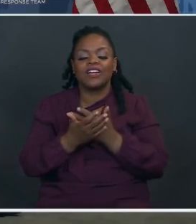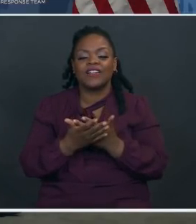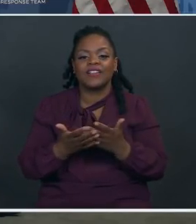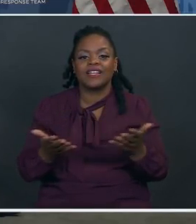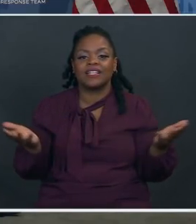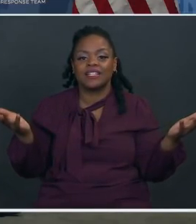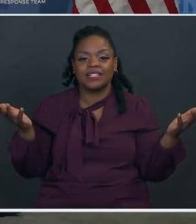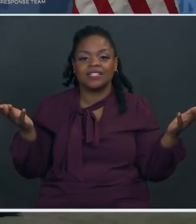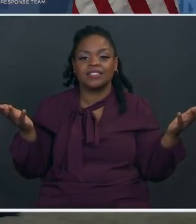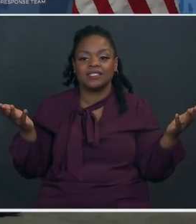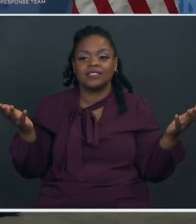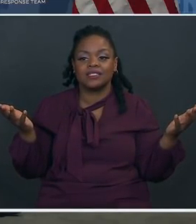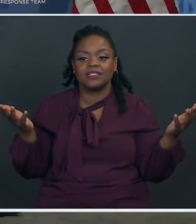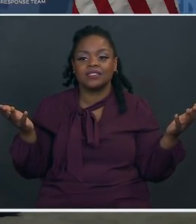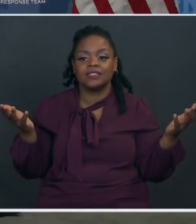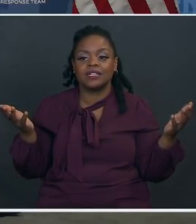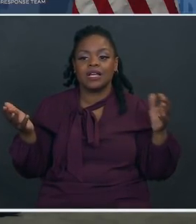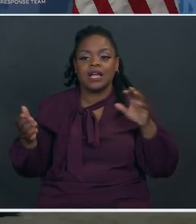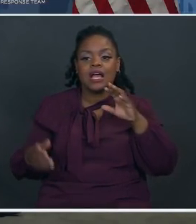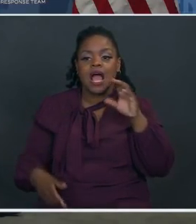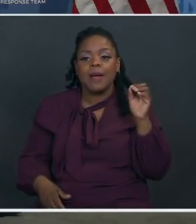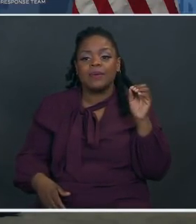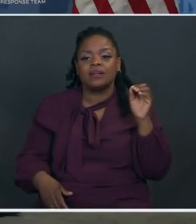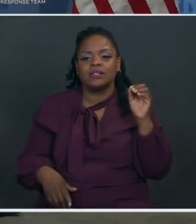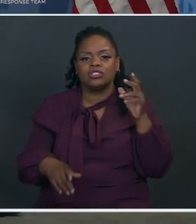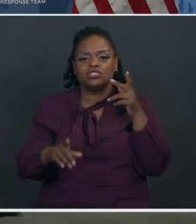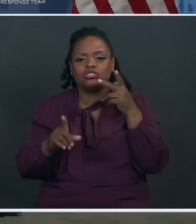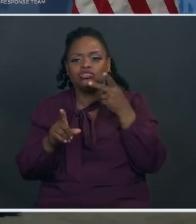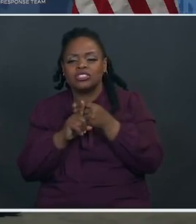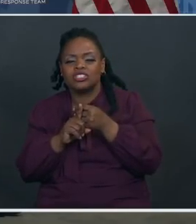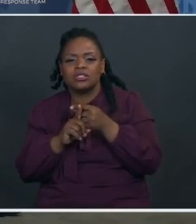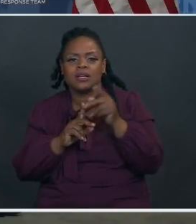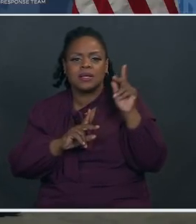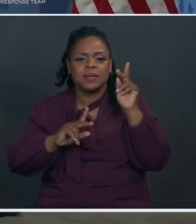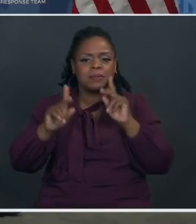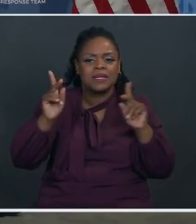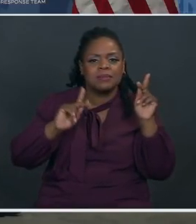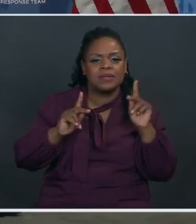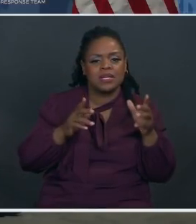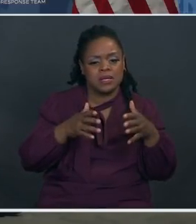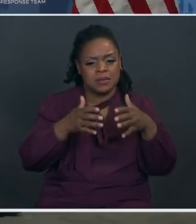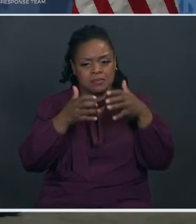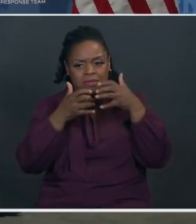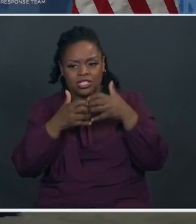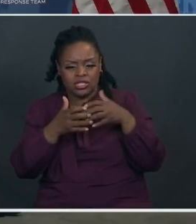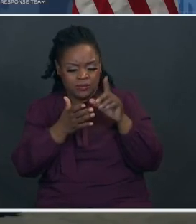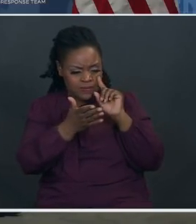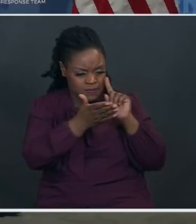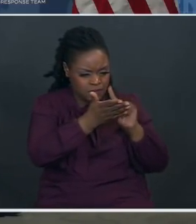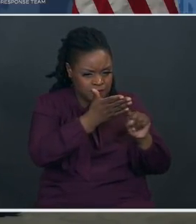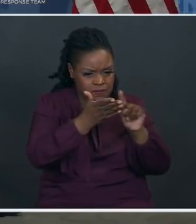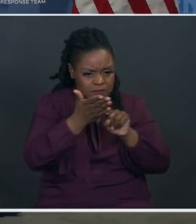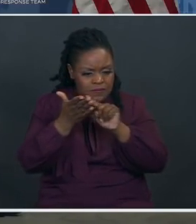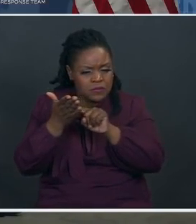to do anything we can do to increase the vaccine supply and the timing of the delivery is on the table.